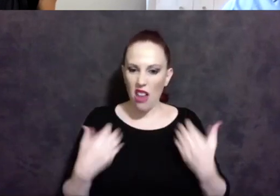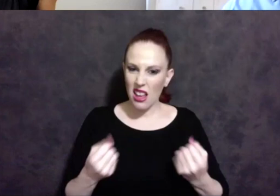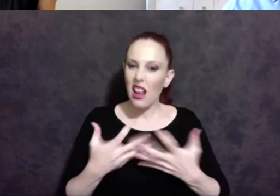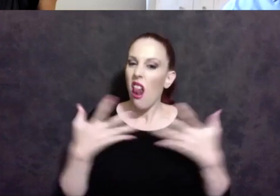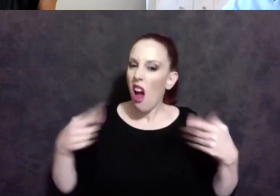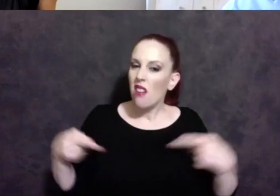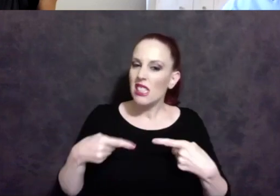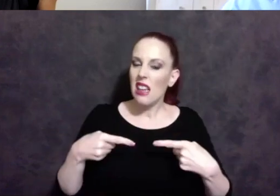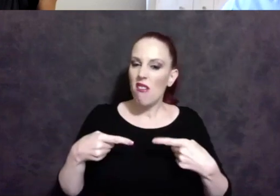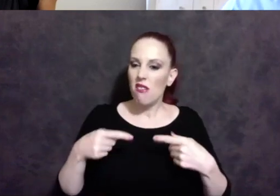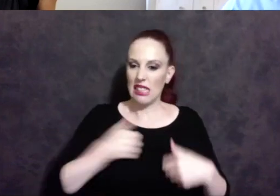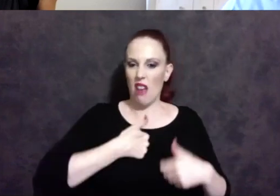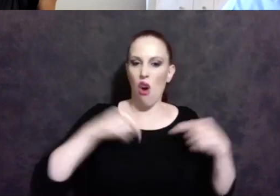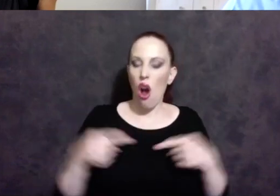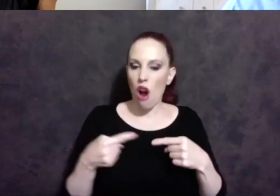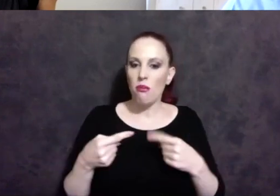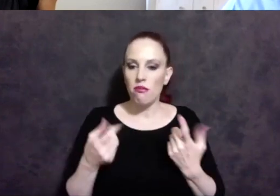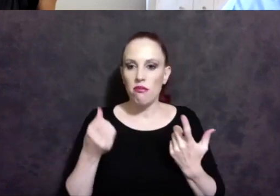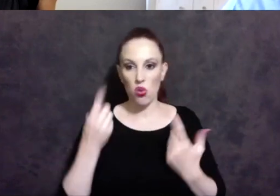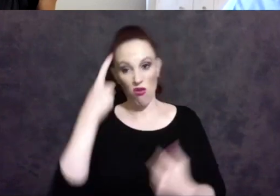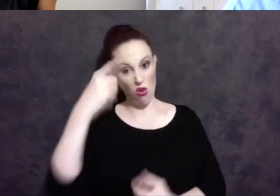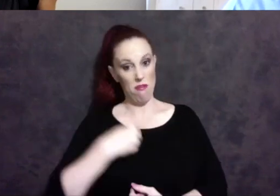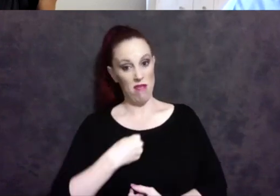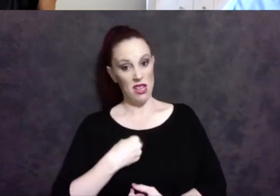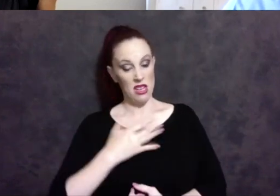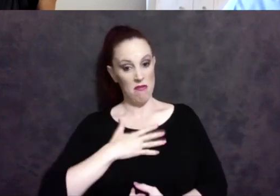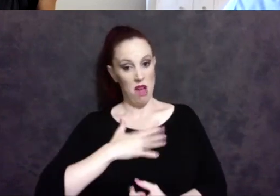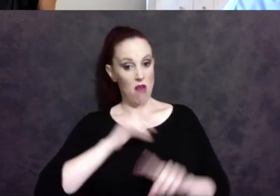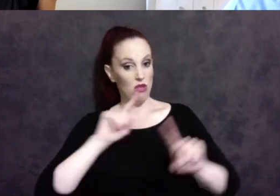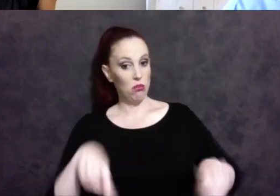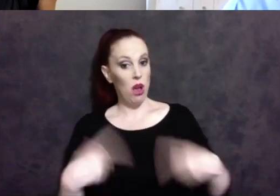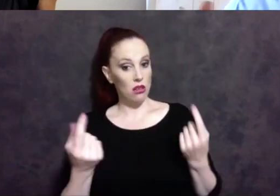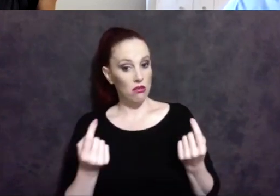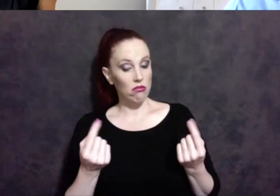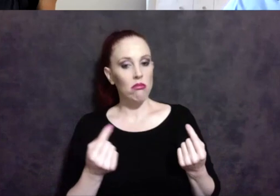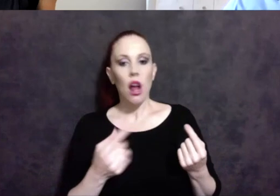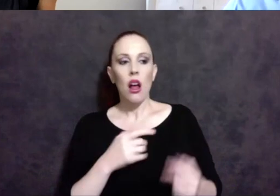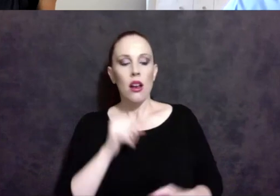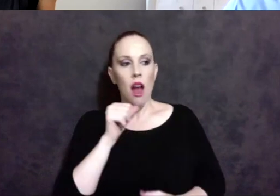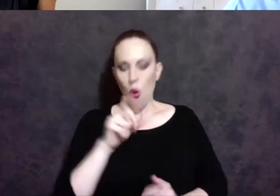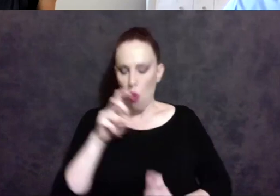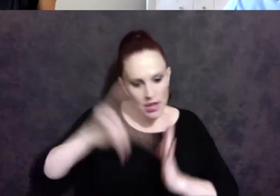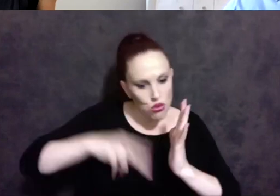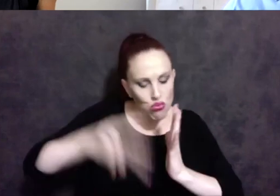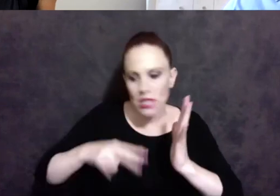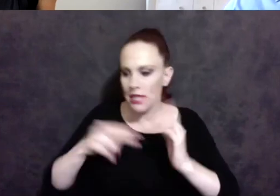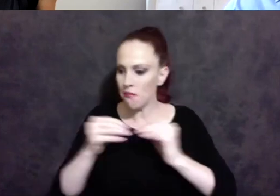of ways. For me, my response to that wasn't I need to read more or take a class or anything